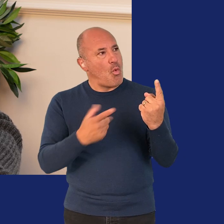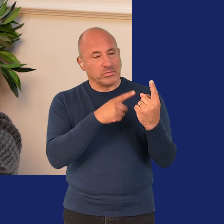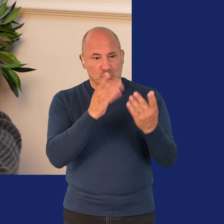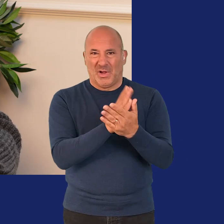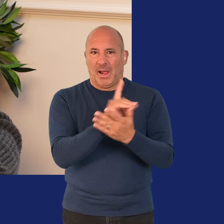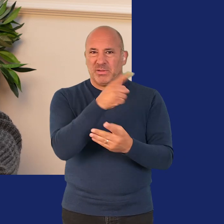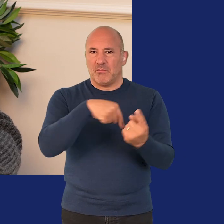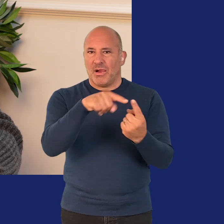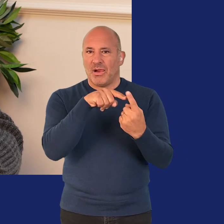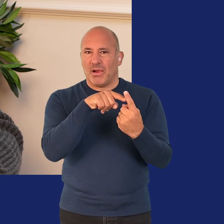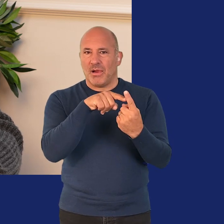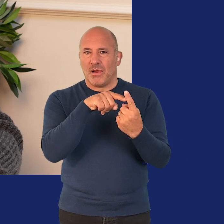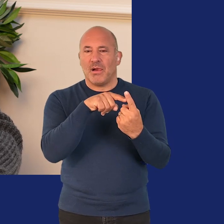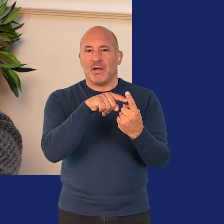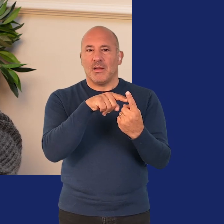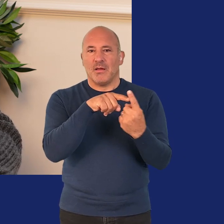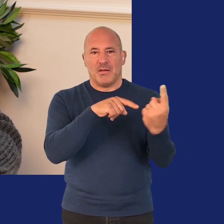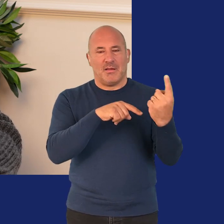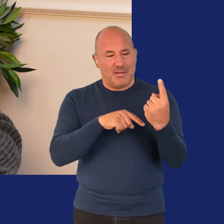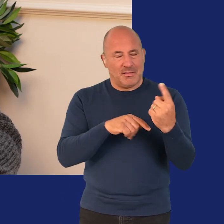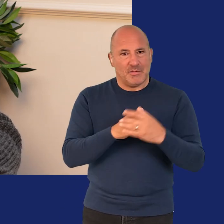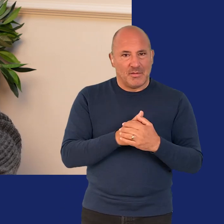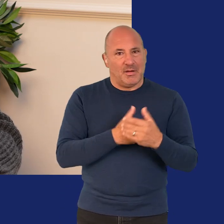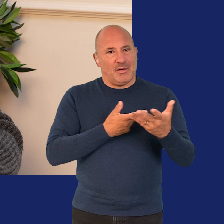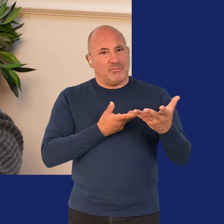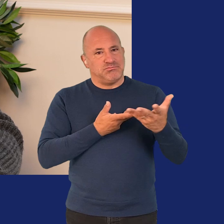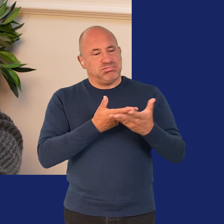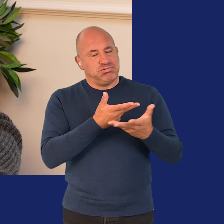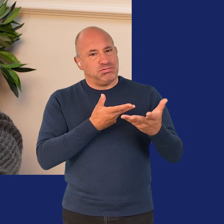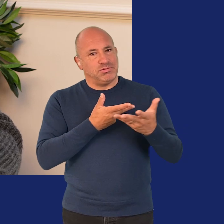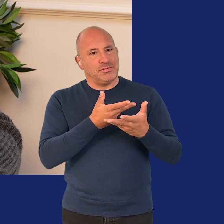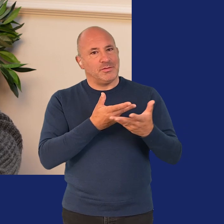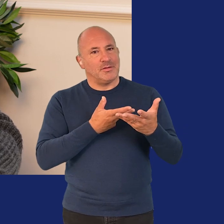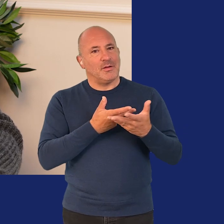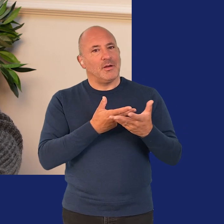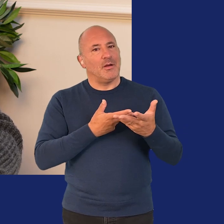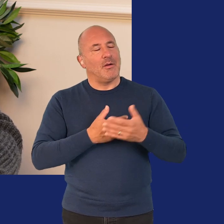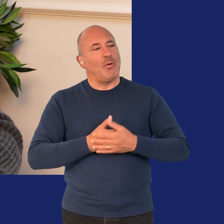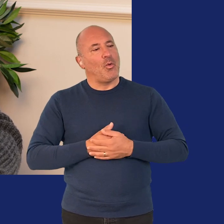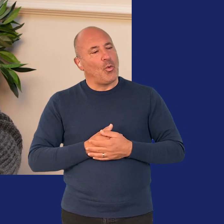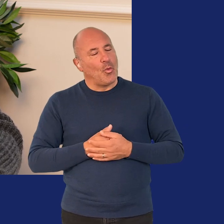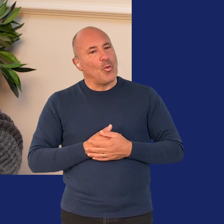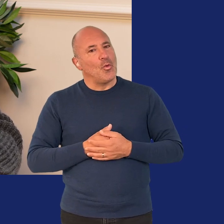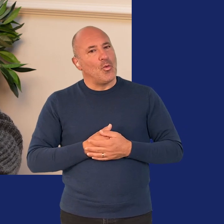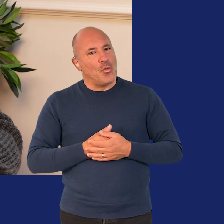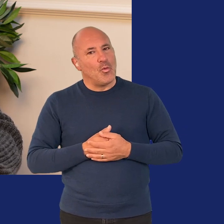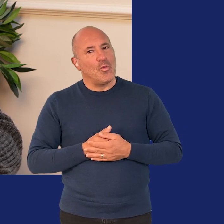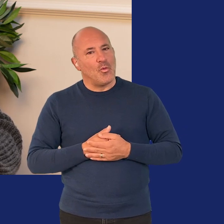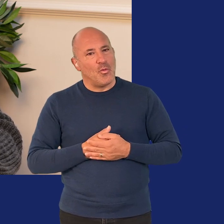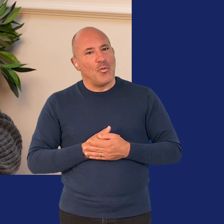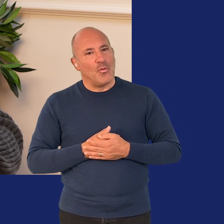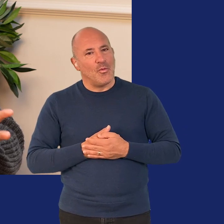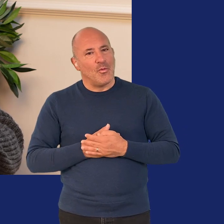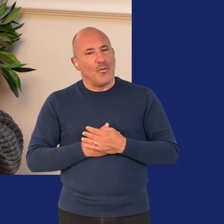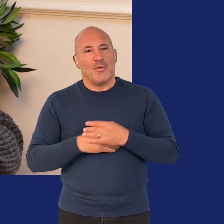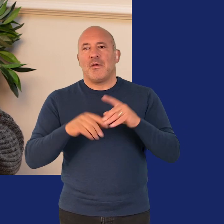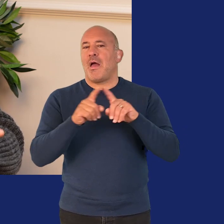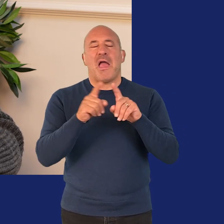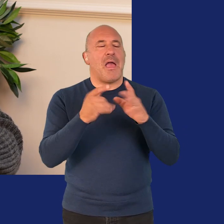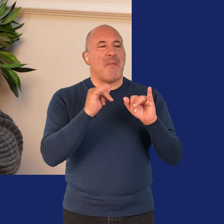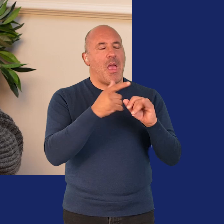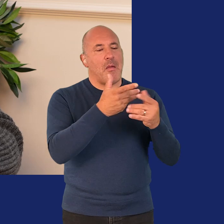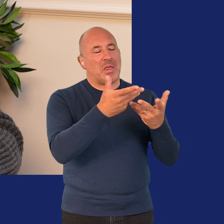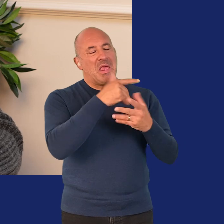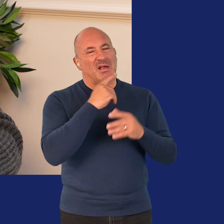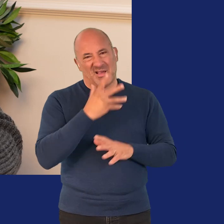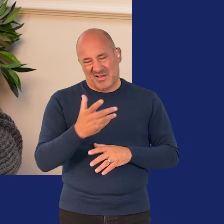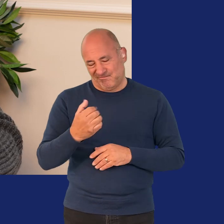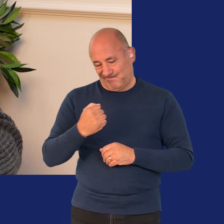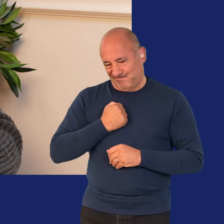e-mail, talking on what, um, we can like, like offer, um, and even sort of having